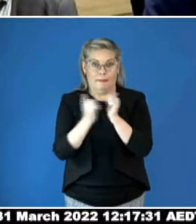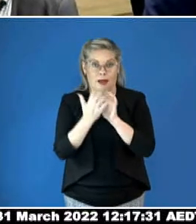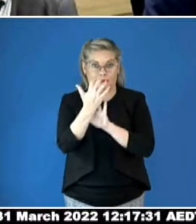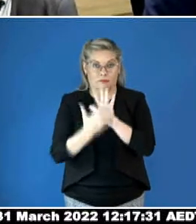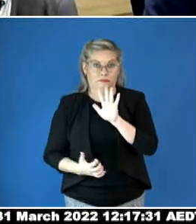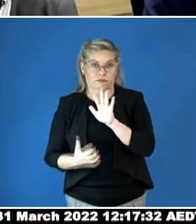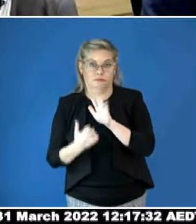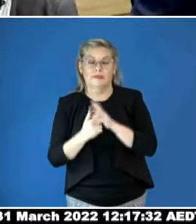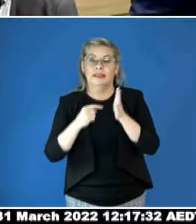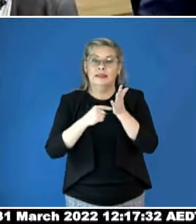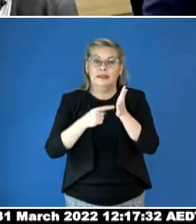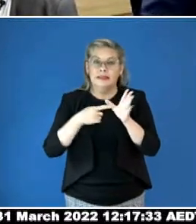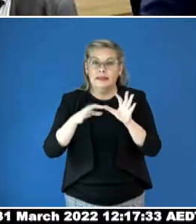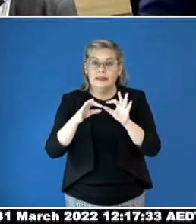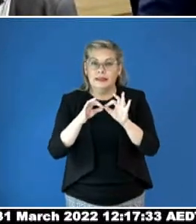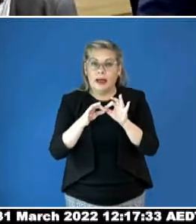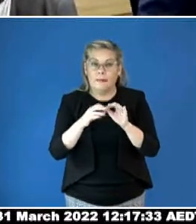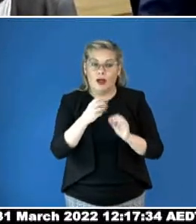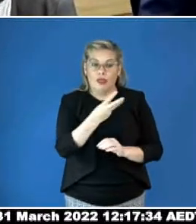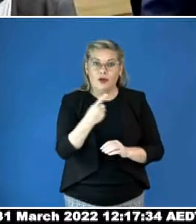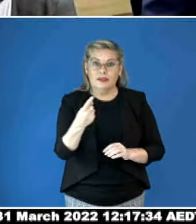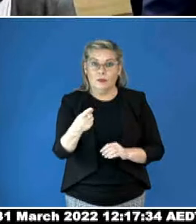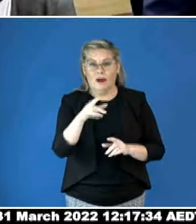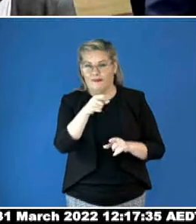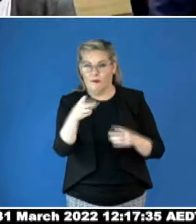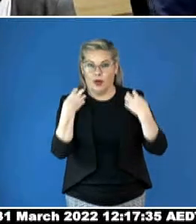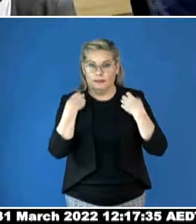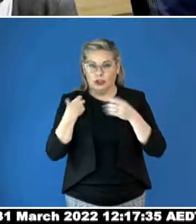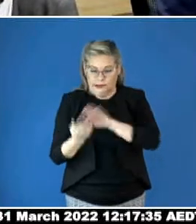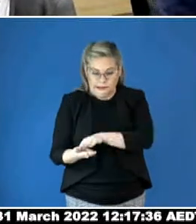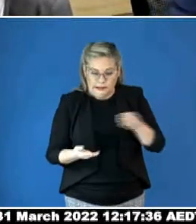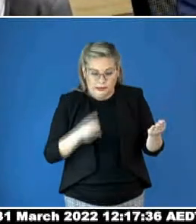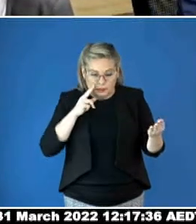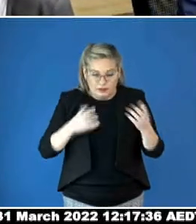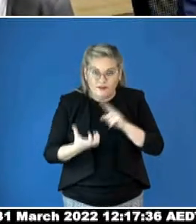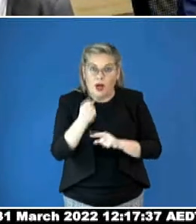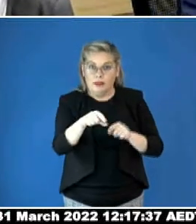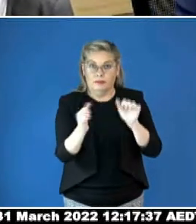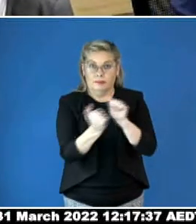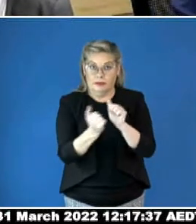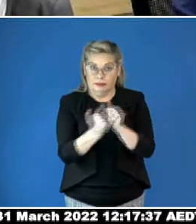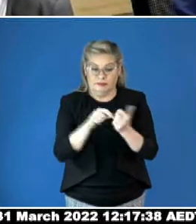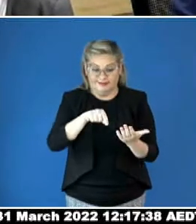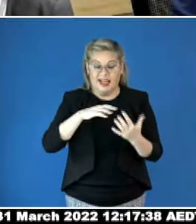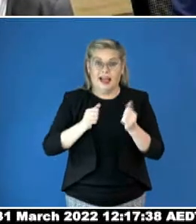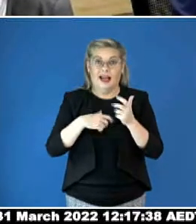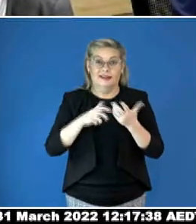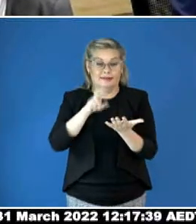Bundle - Commissioners, for your reference - you accept, Ms Cumming, that that is a note